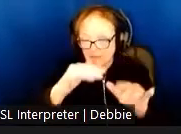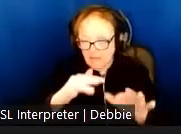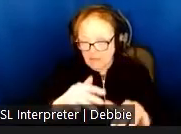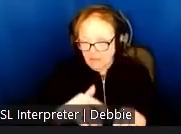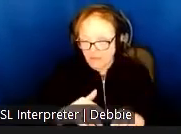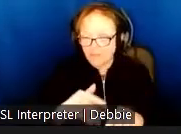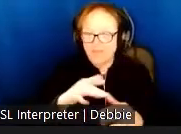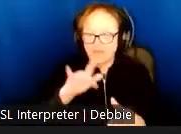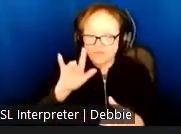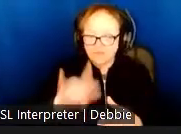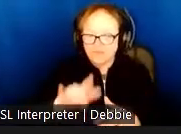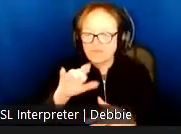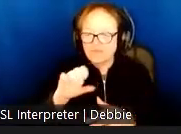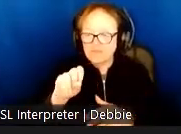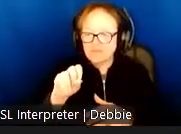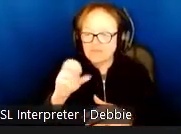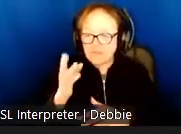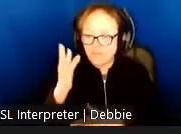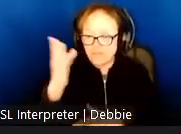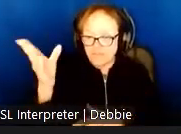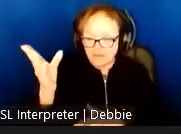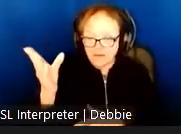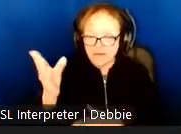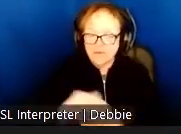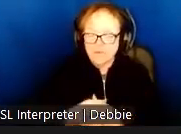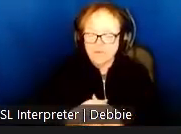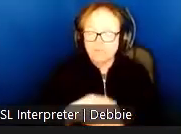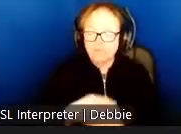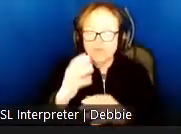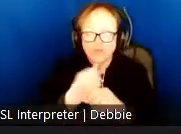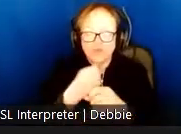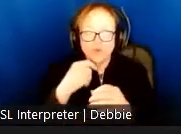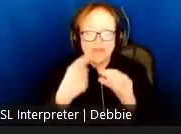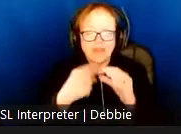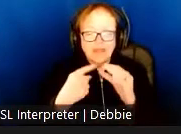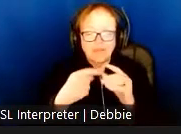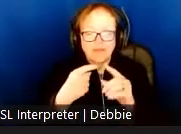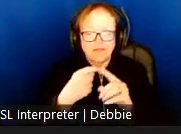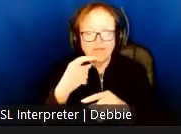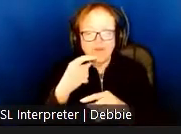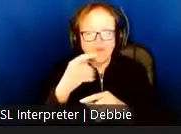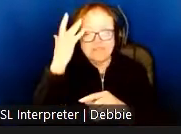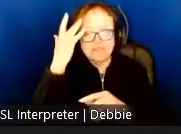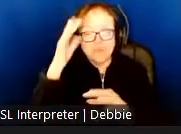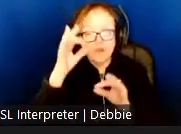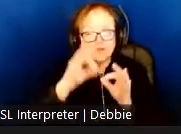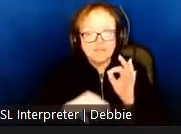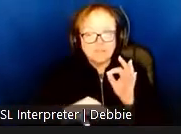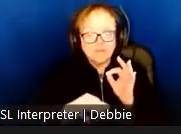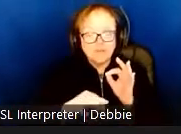you’ll receive an email from SmartSimple prompting you to log in and set your account